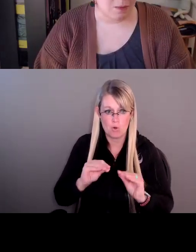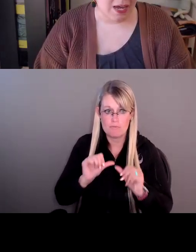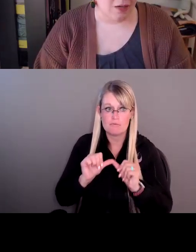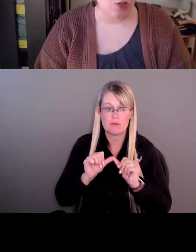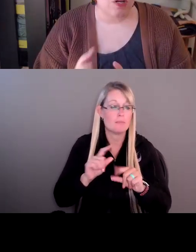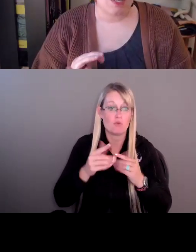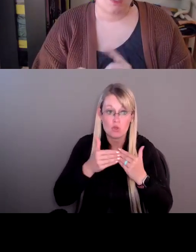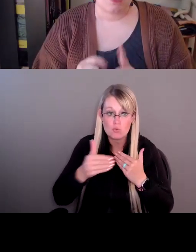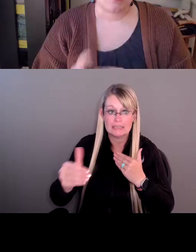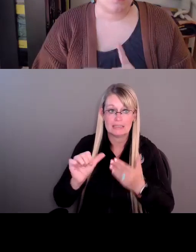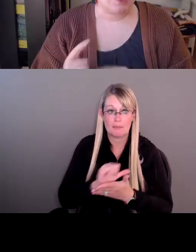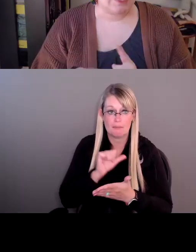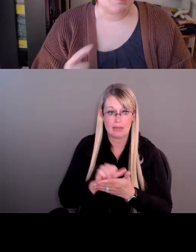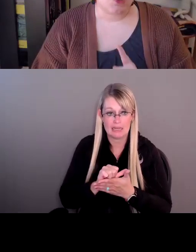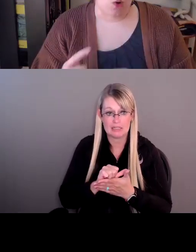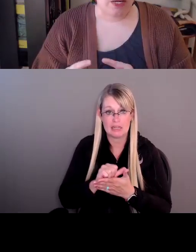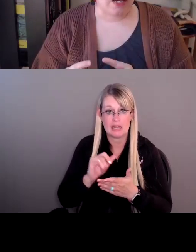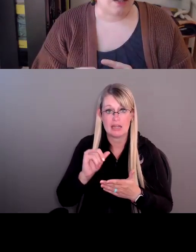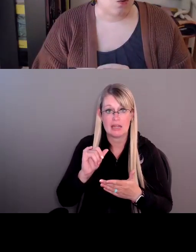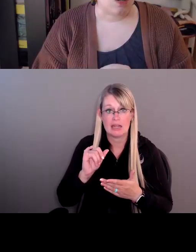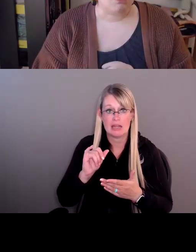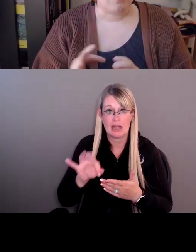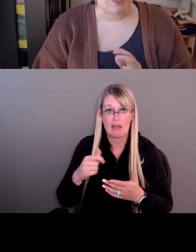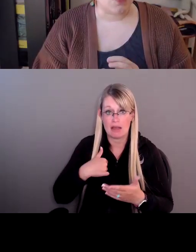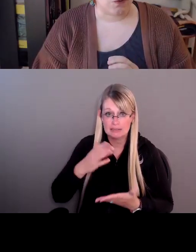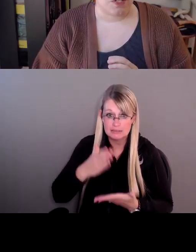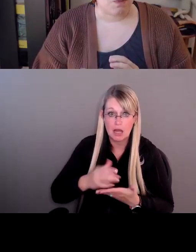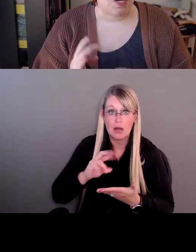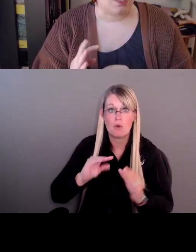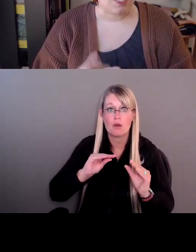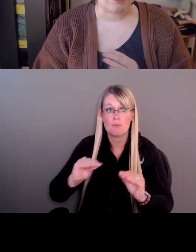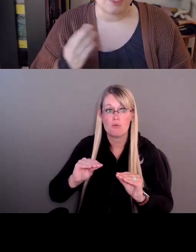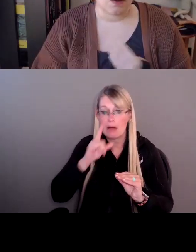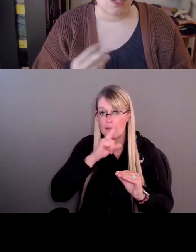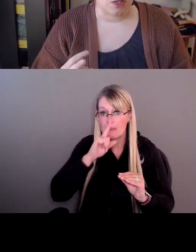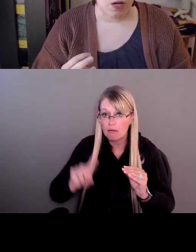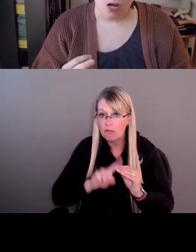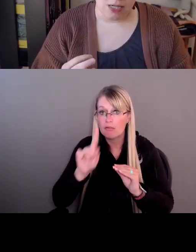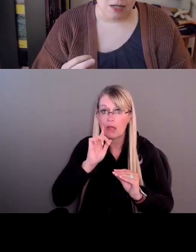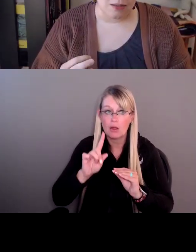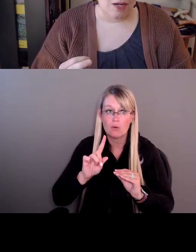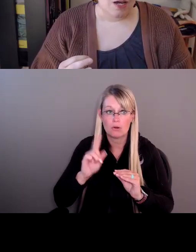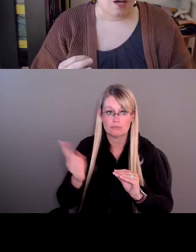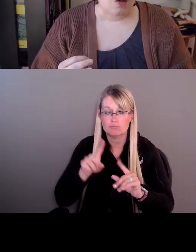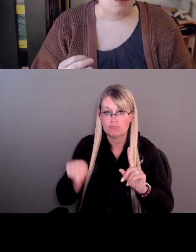page as soon as I keep scrolling or move my mouse over something, it continues to load content,